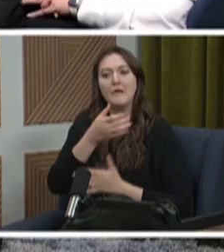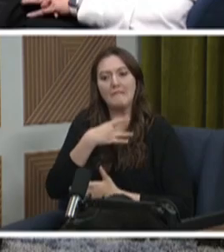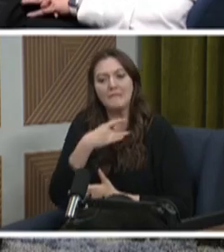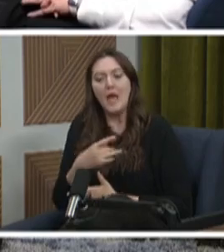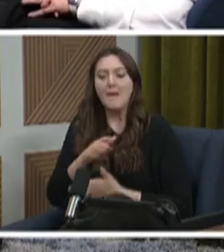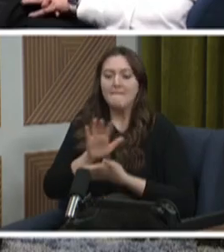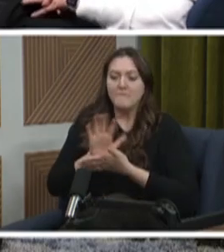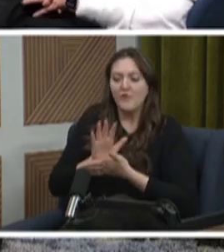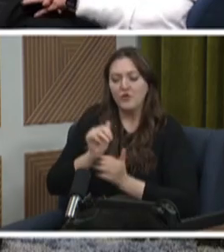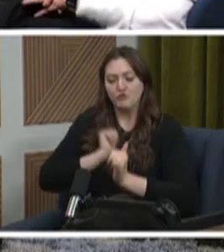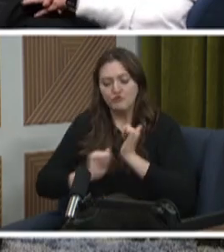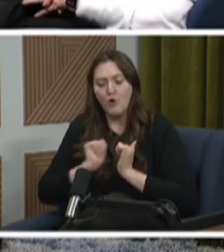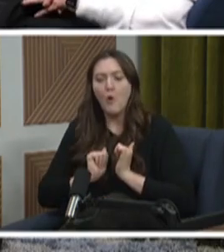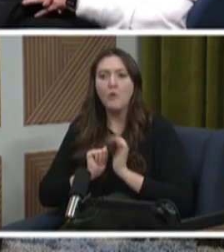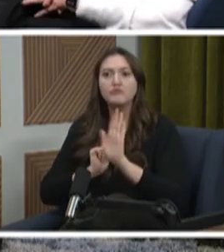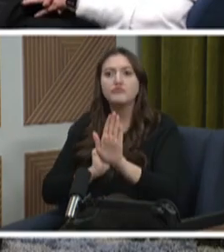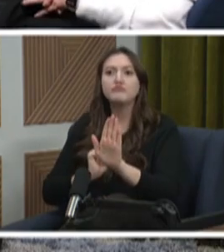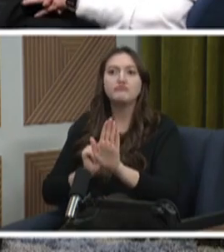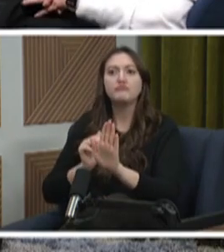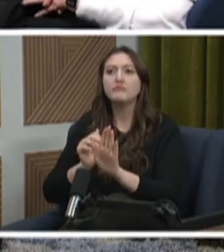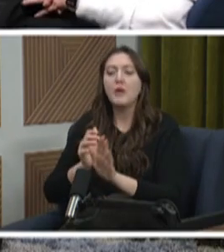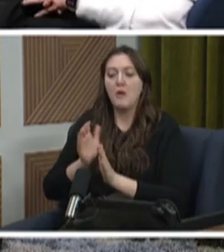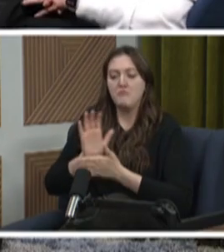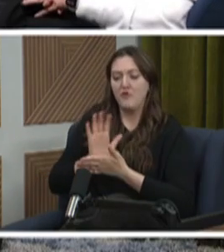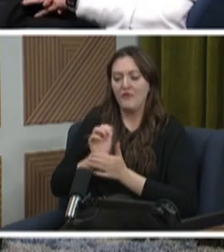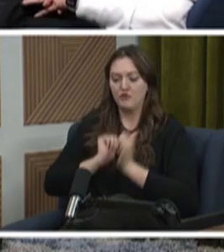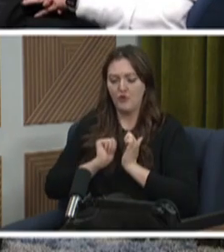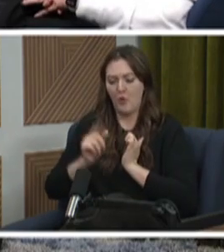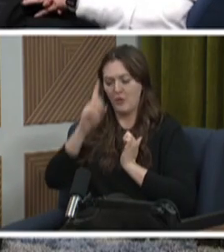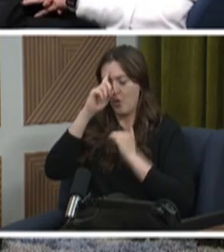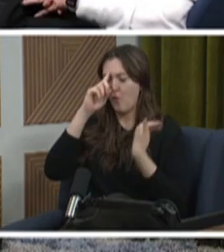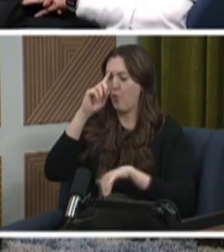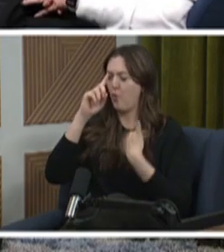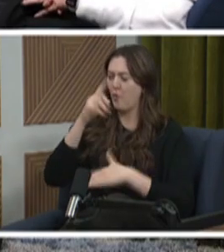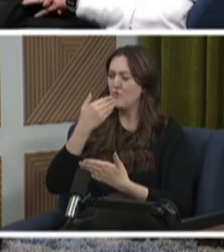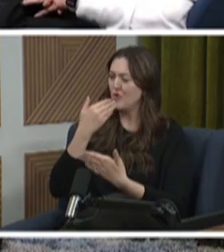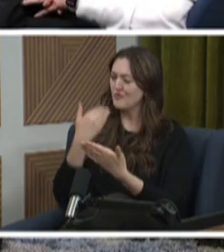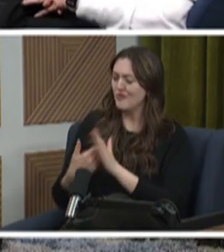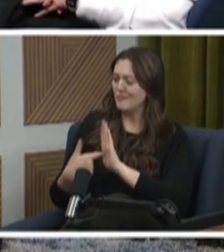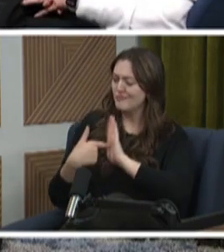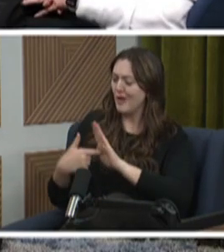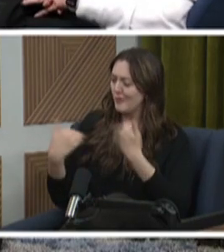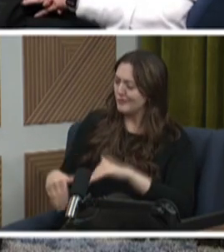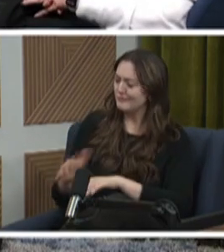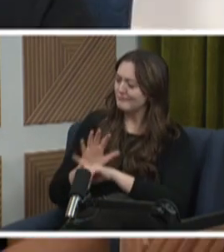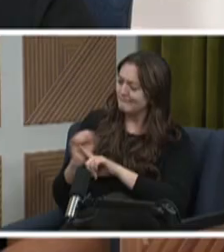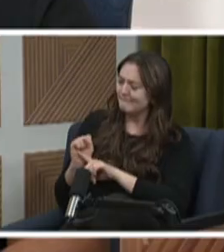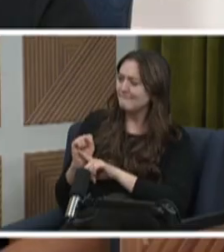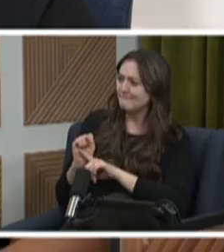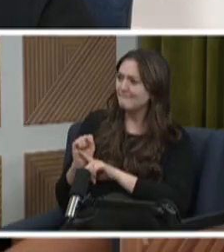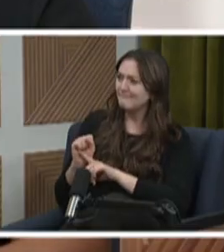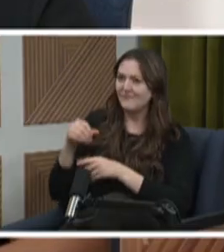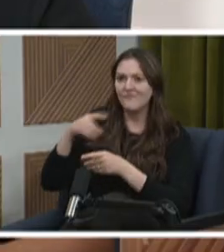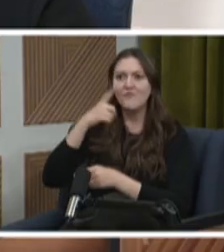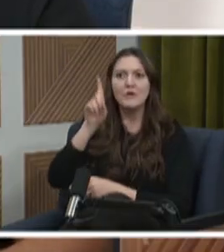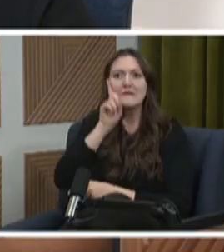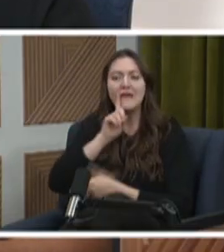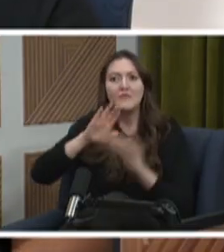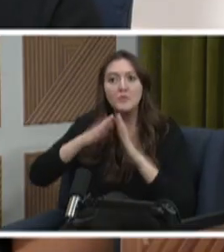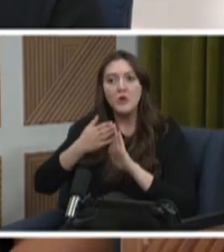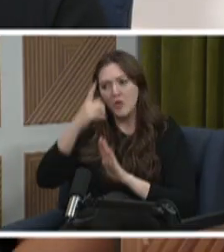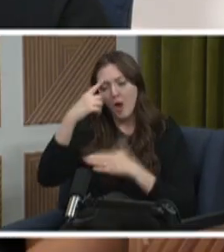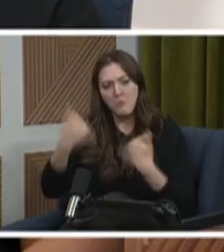I'm just curious, is there a movie or a show that you felt had a great representation within the deaf community that you thought did a really good job in that?